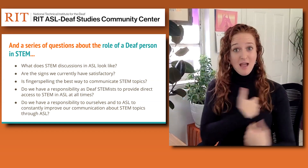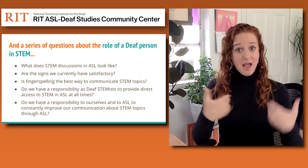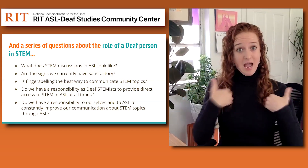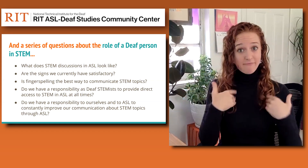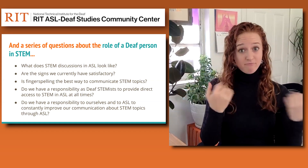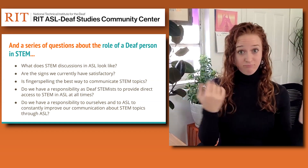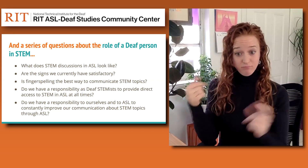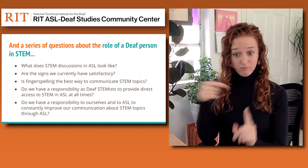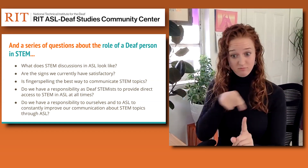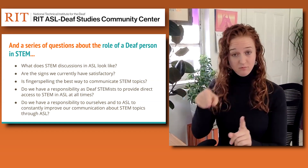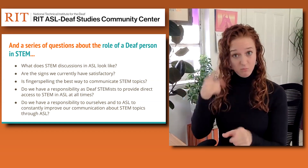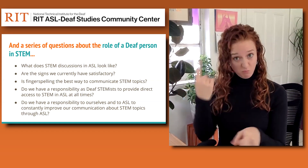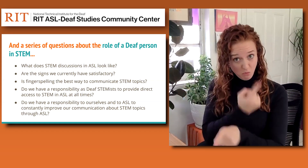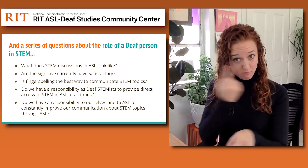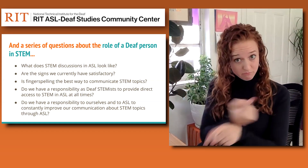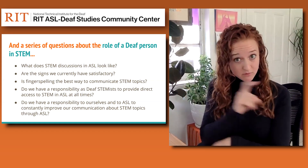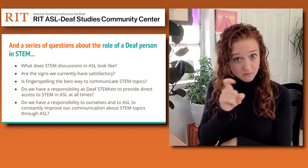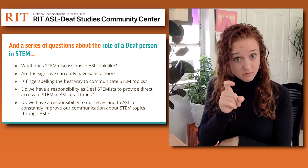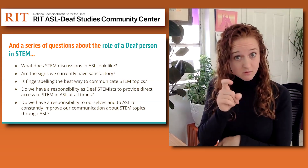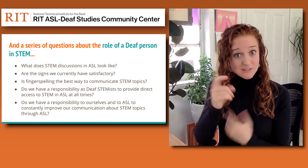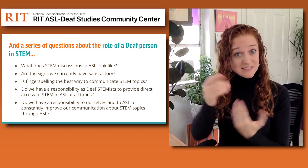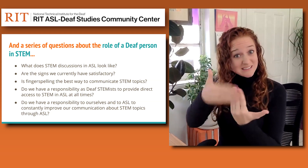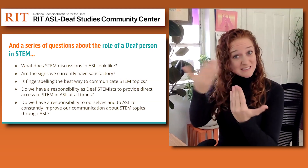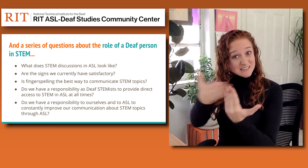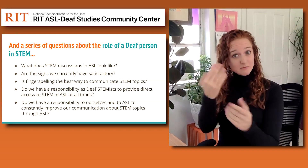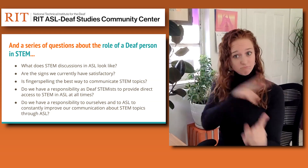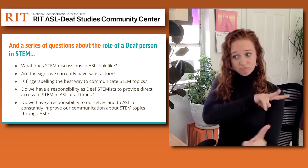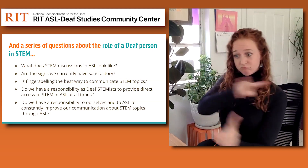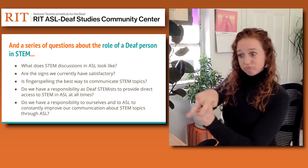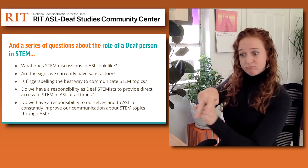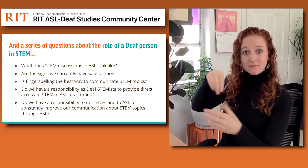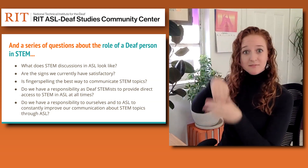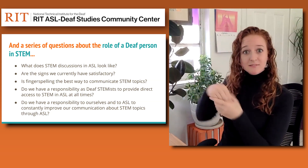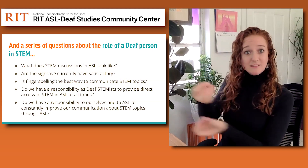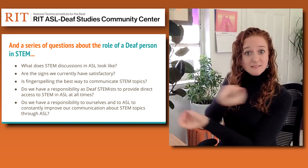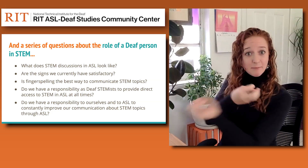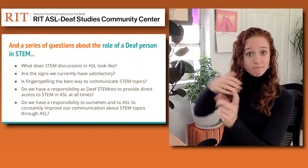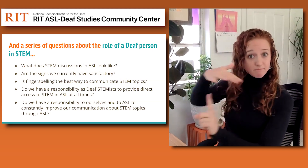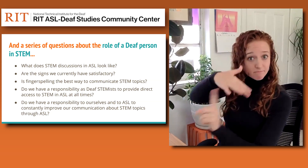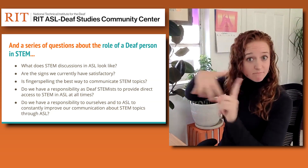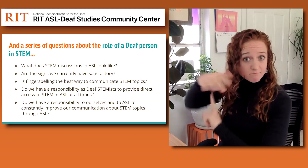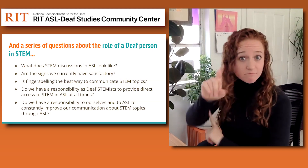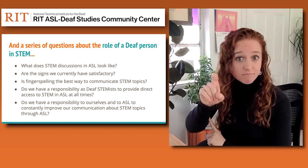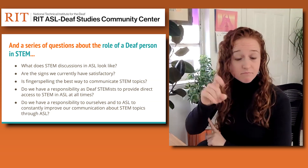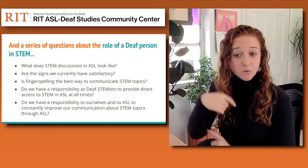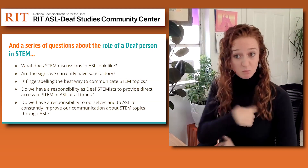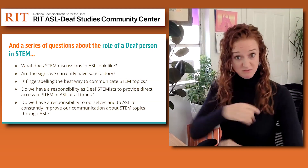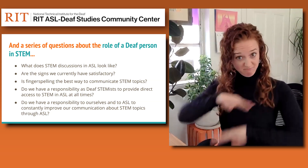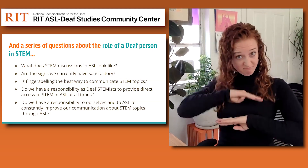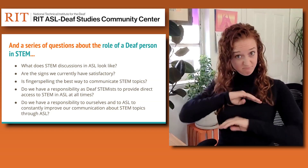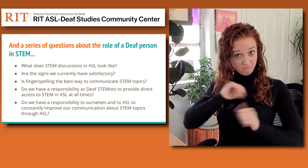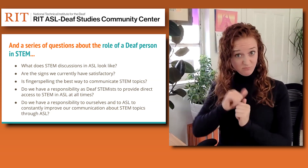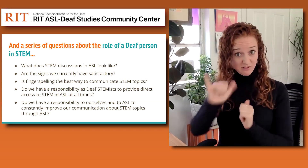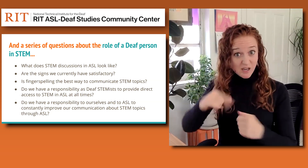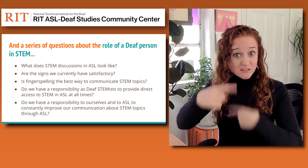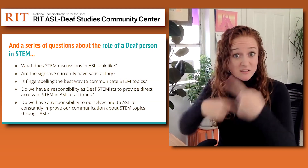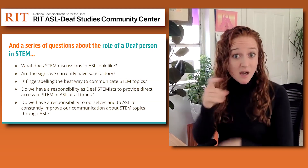I have plenty of ASL signs and language. Is that easy to apply to the STEM field?